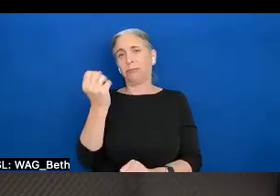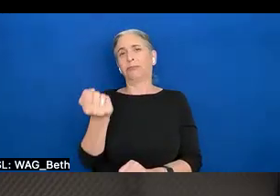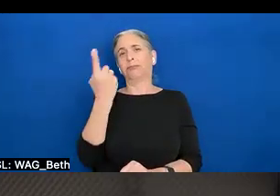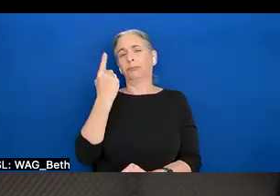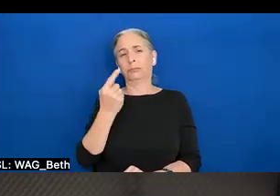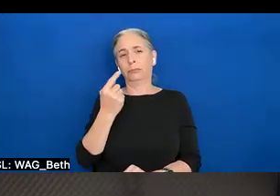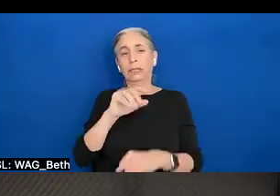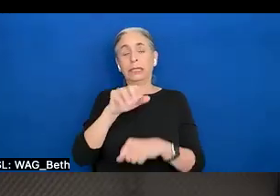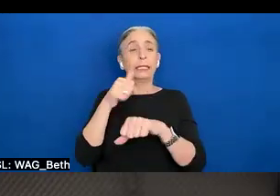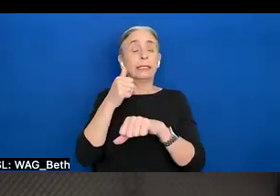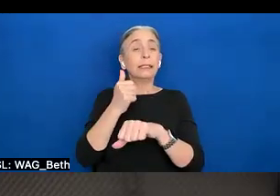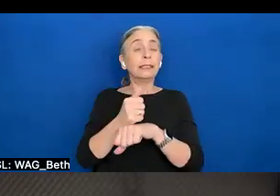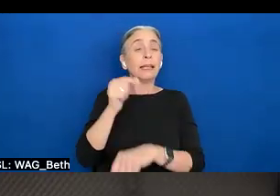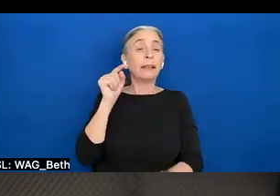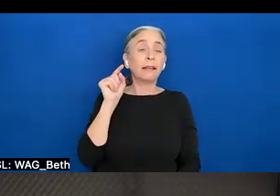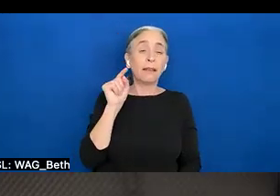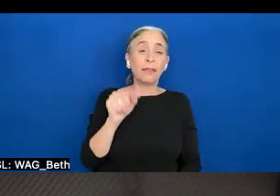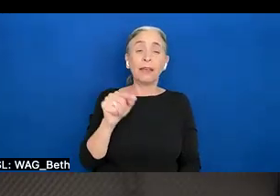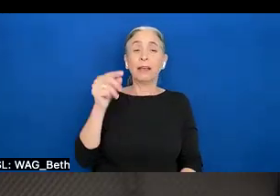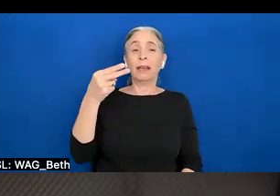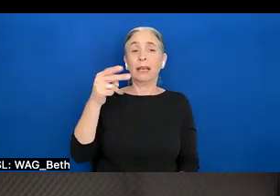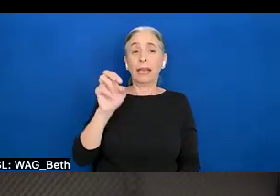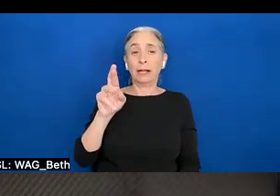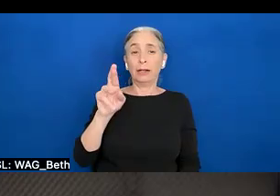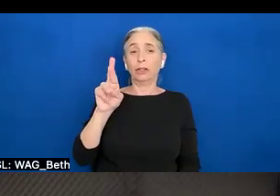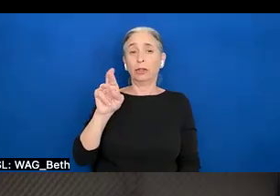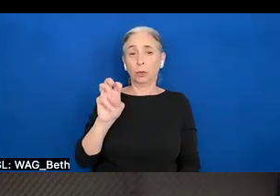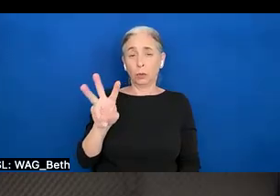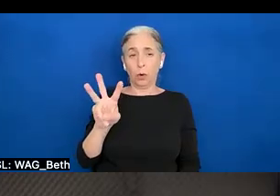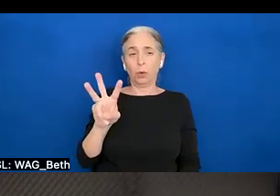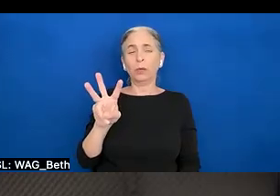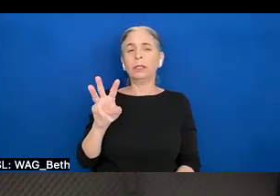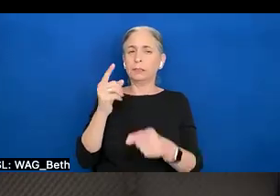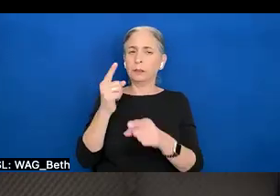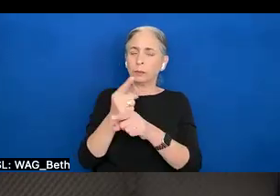And setting the header rows is the proper way to